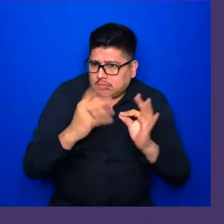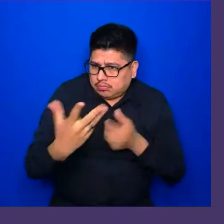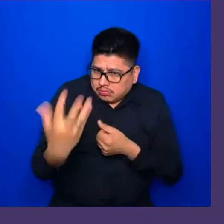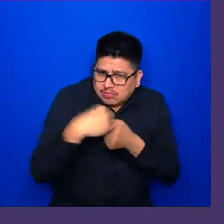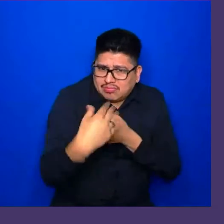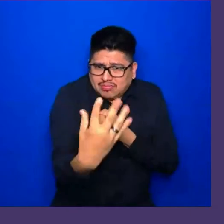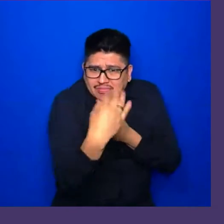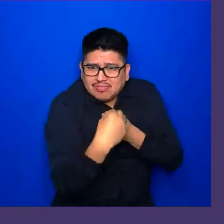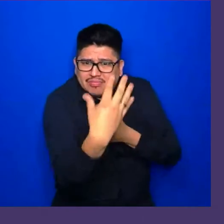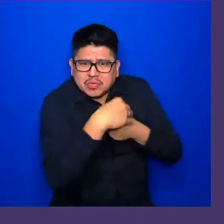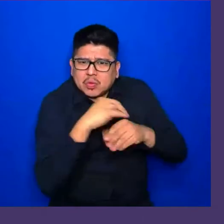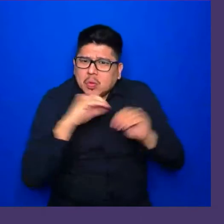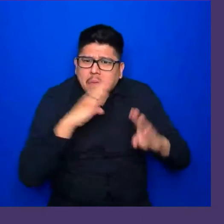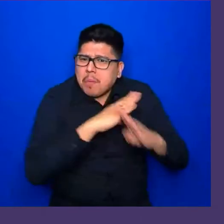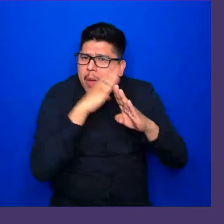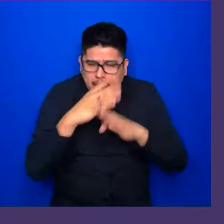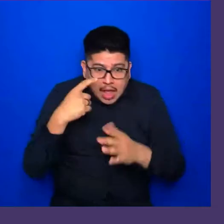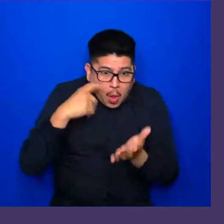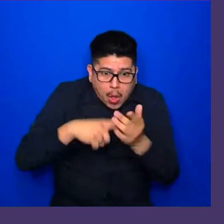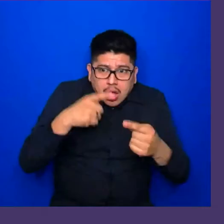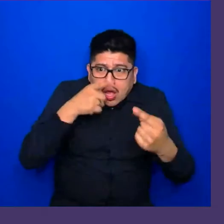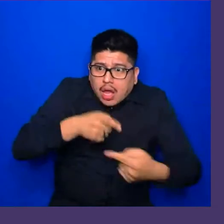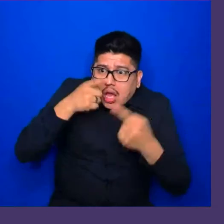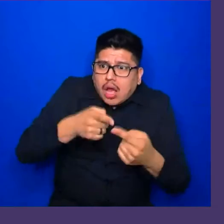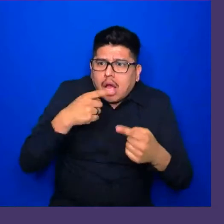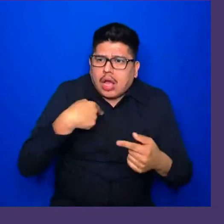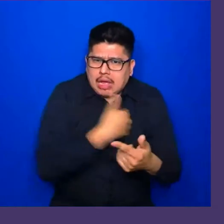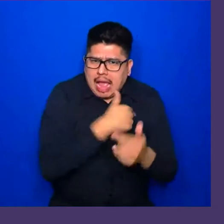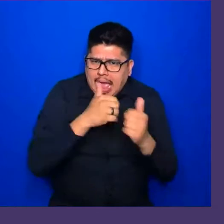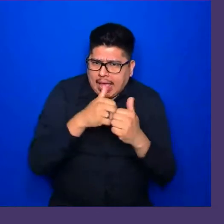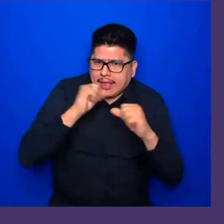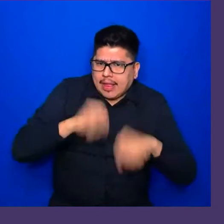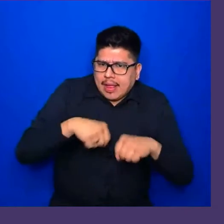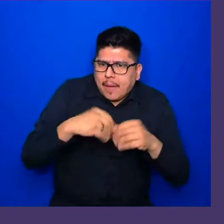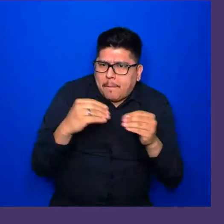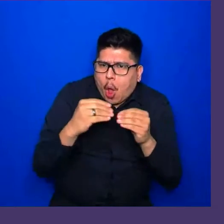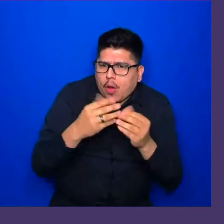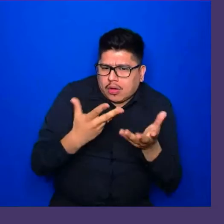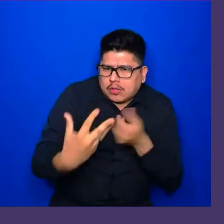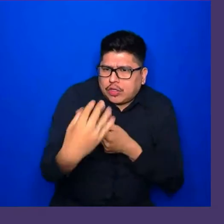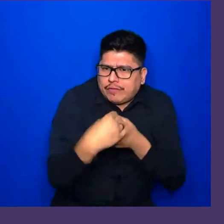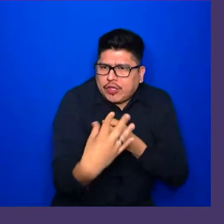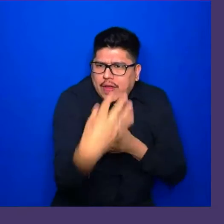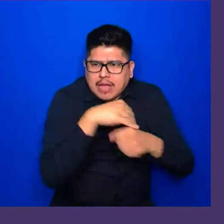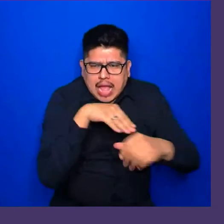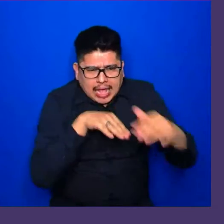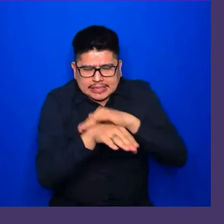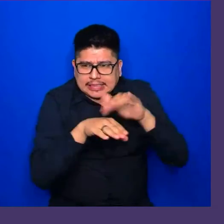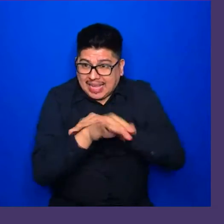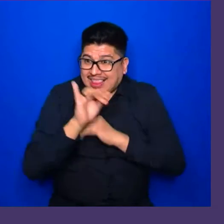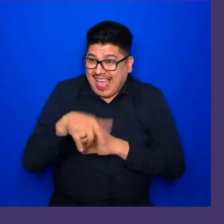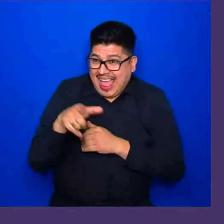making that process more inclusive and accessible?" When a person is hired, I will say, to anyone